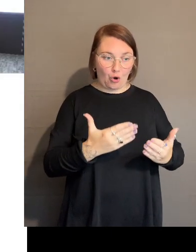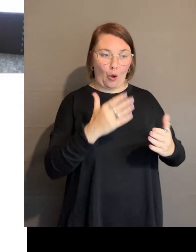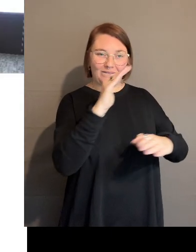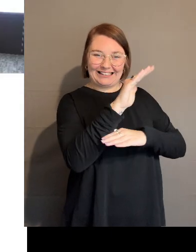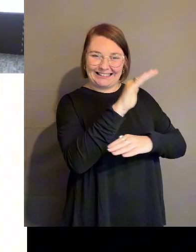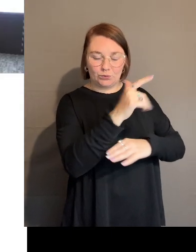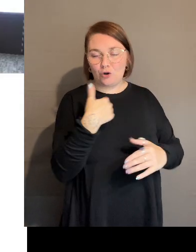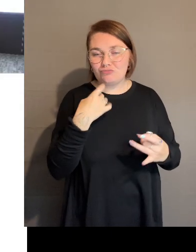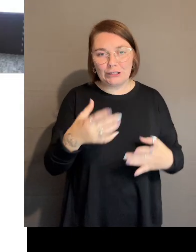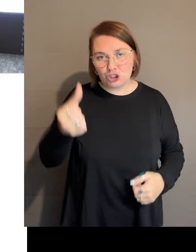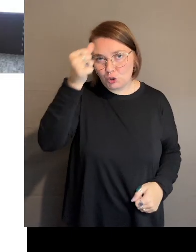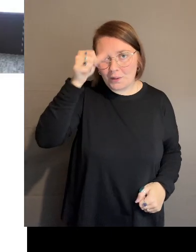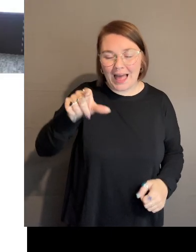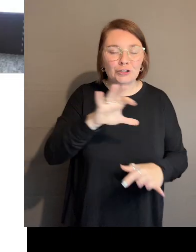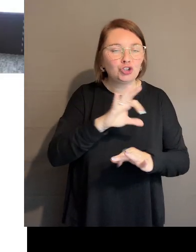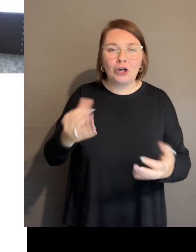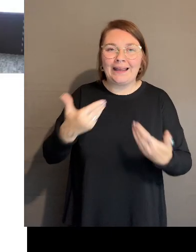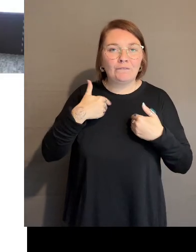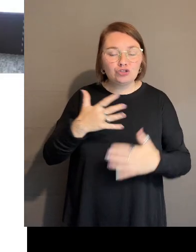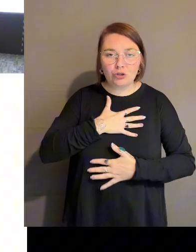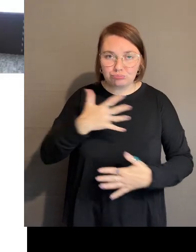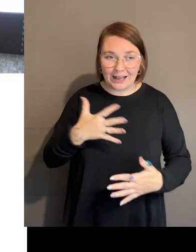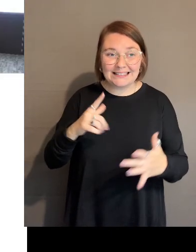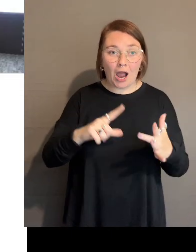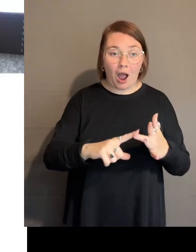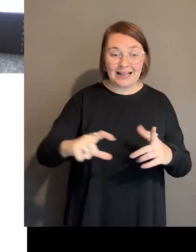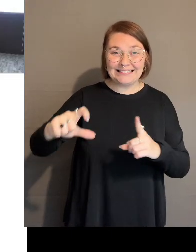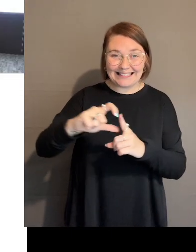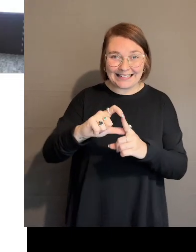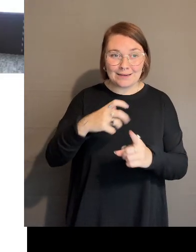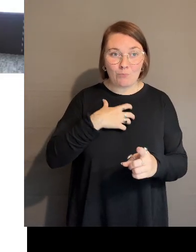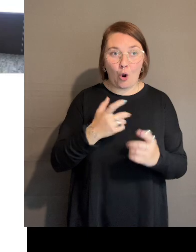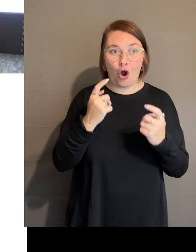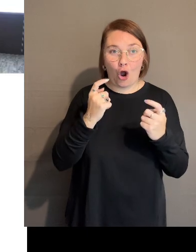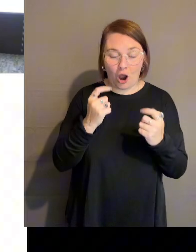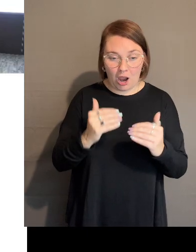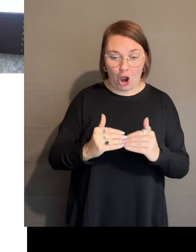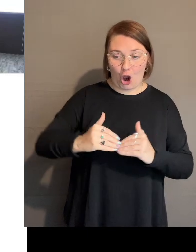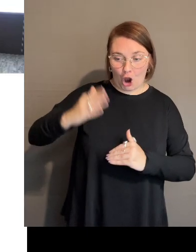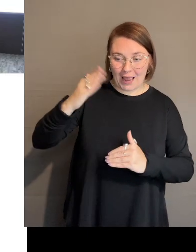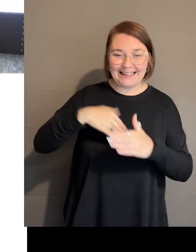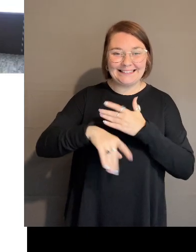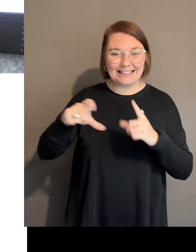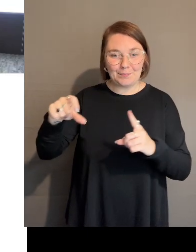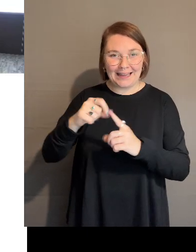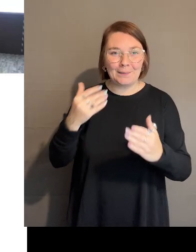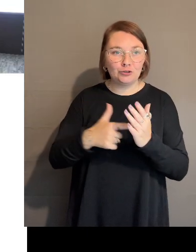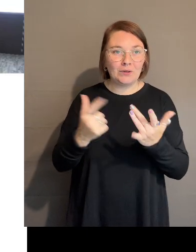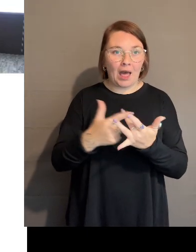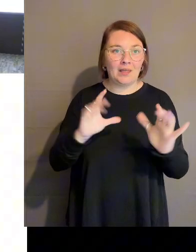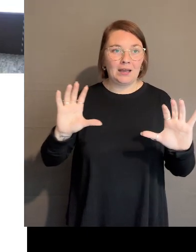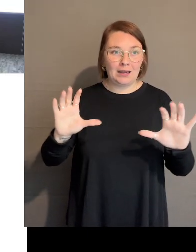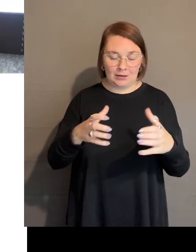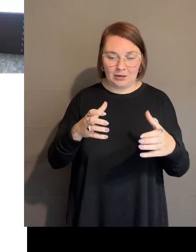It's not surprising that intellectual disability is higher in the group with cerebral palsy than in the comparison group here.